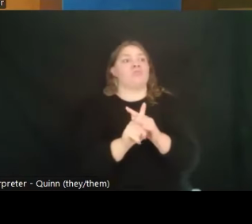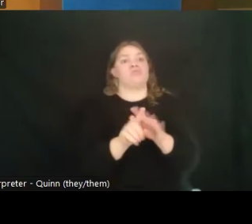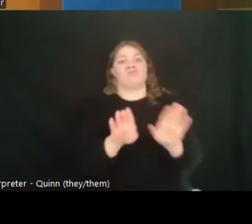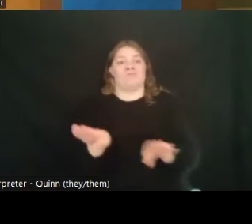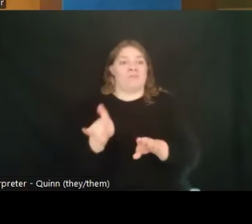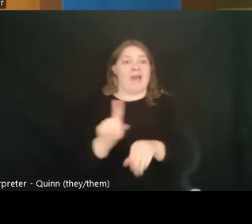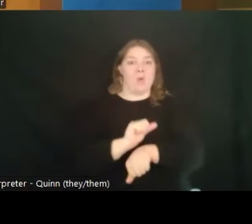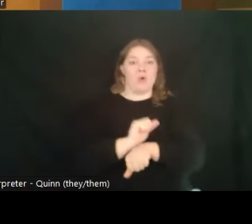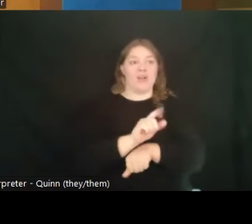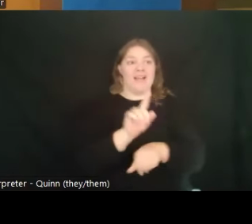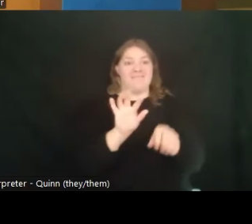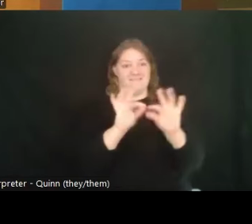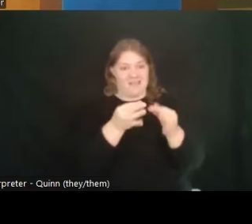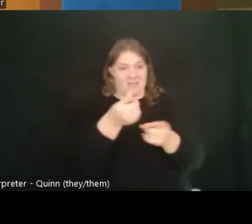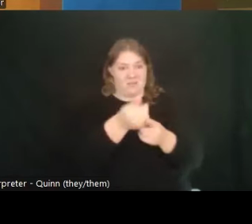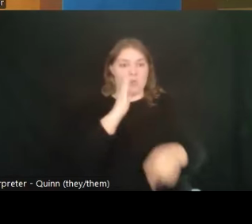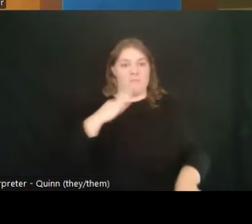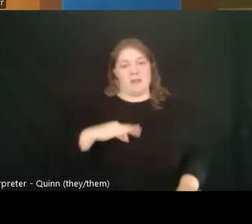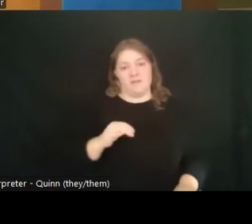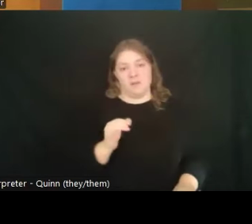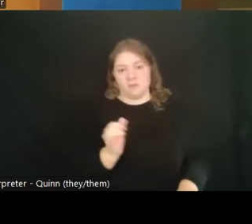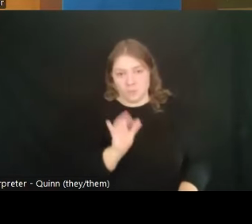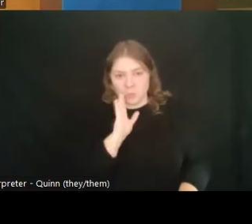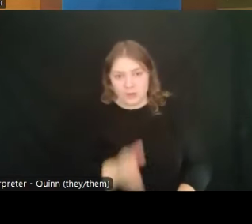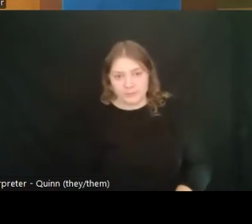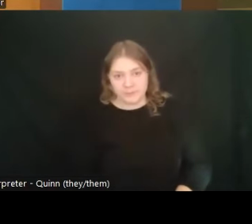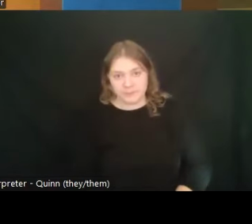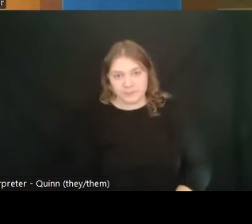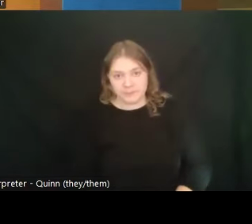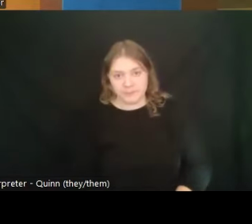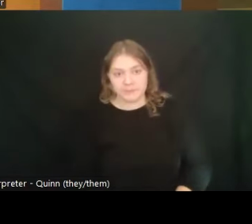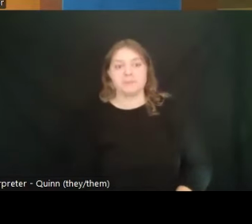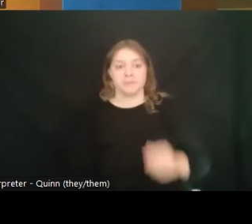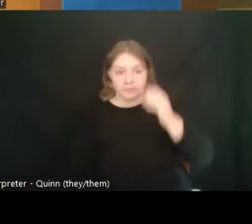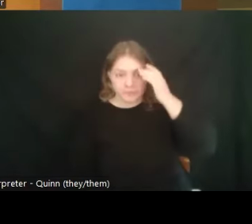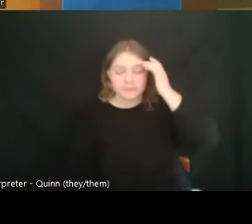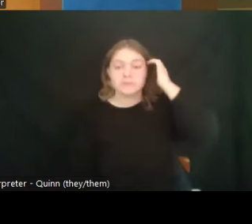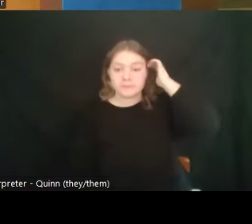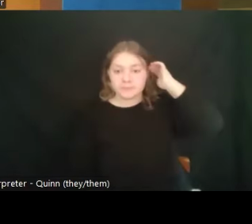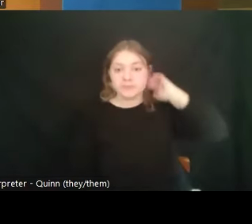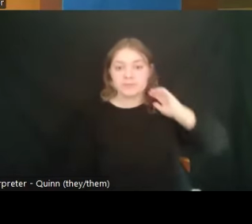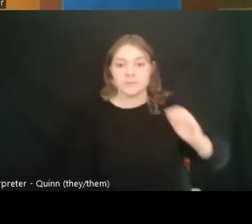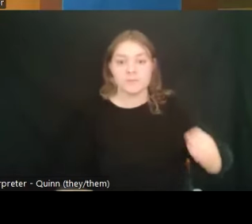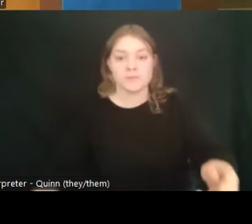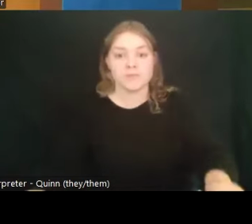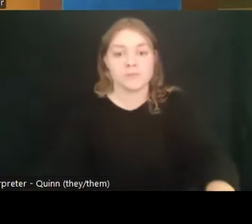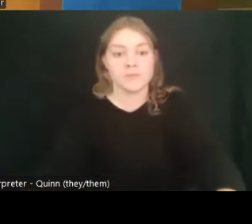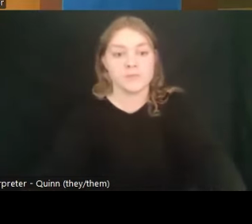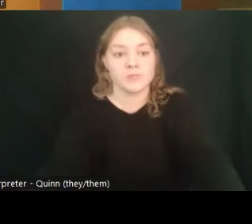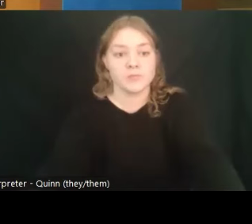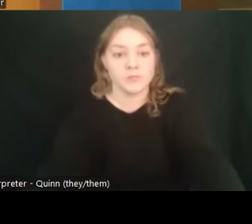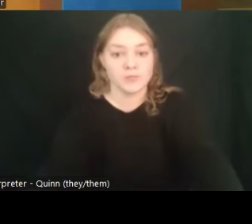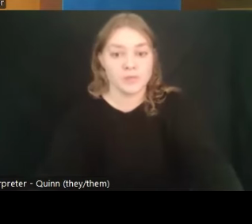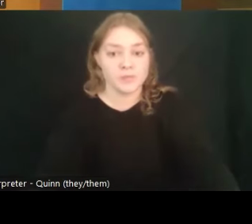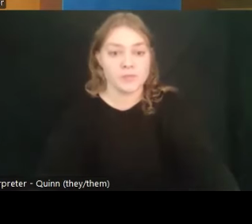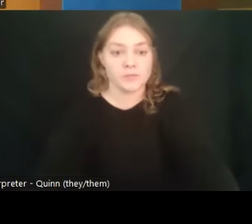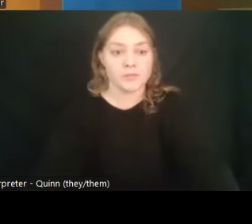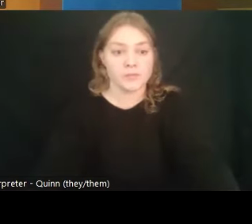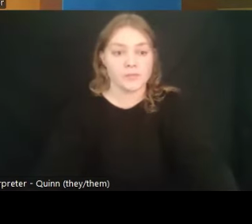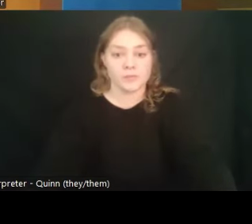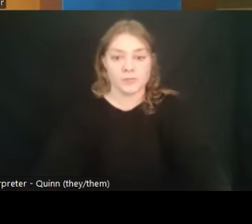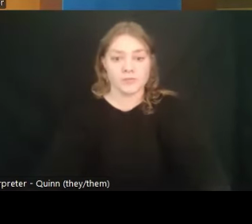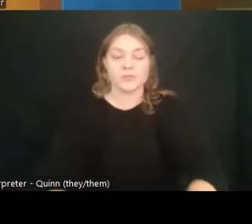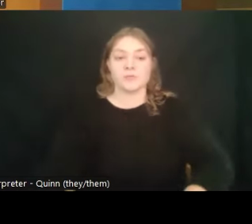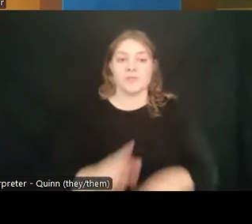that when we look at um how having an inclusive um space helps with better mental